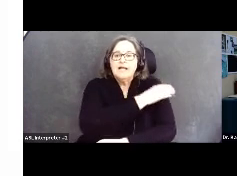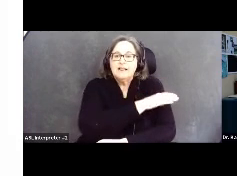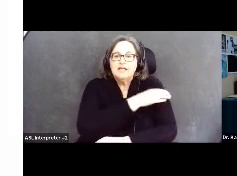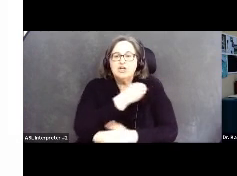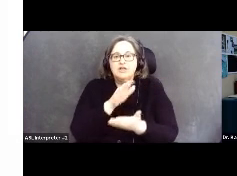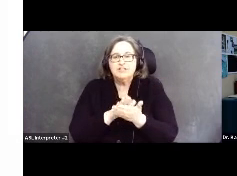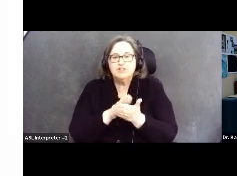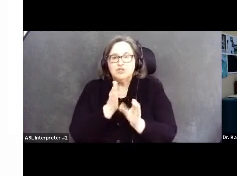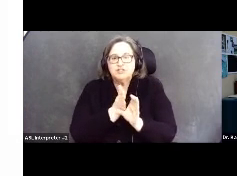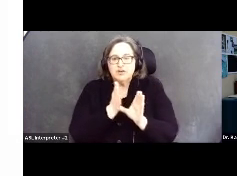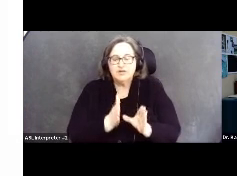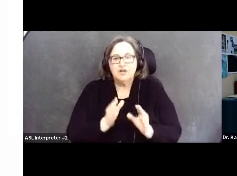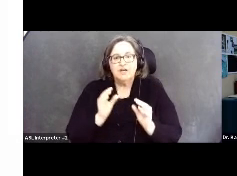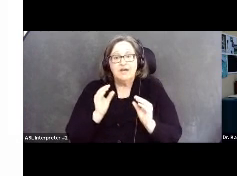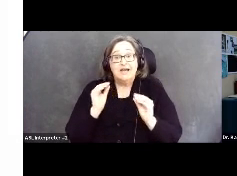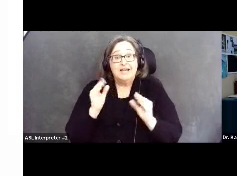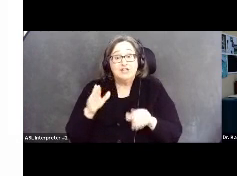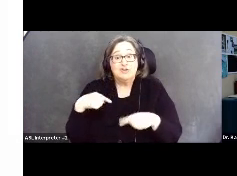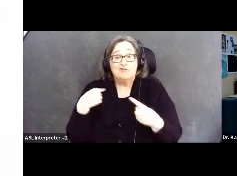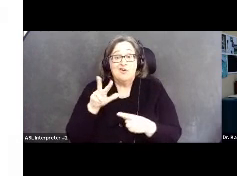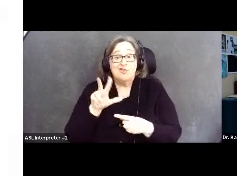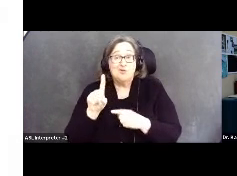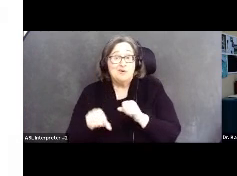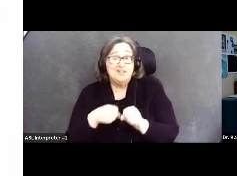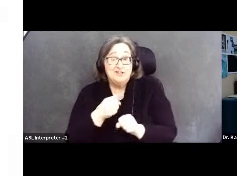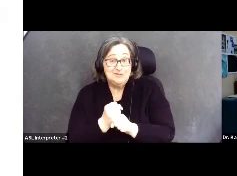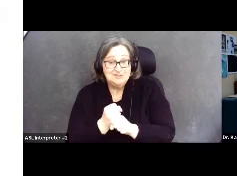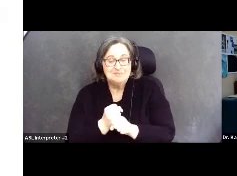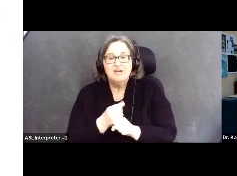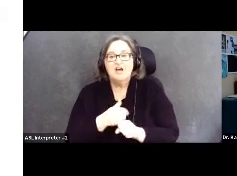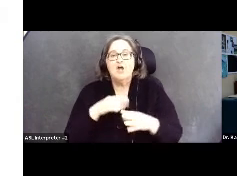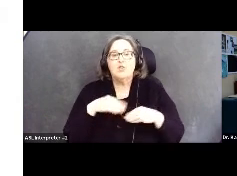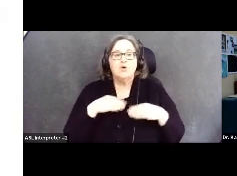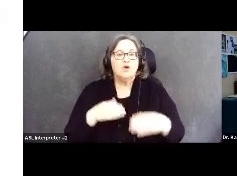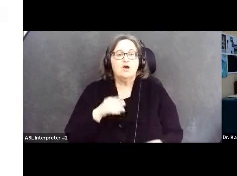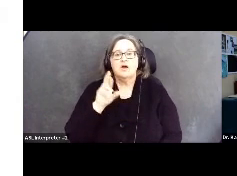an educator of 31 years at this point. And I am the owner of REAP, which